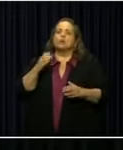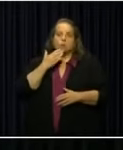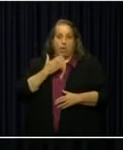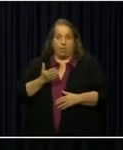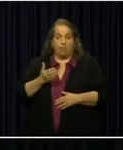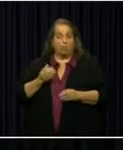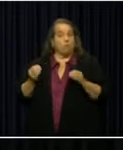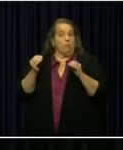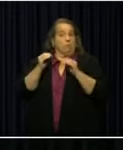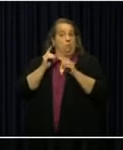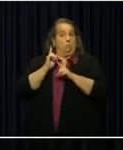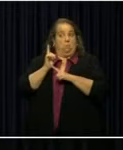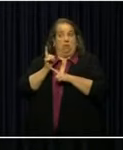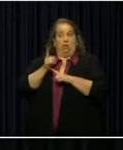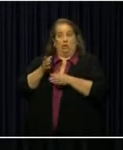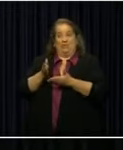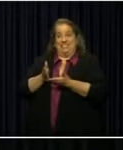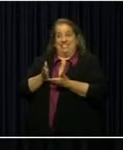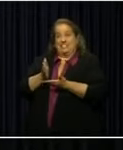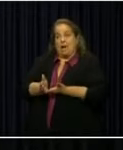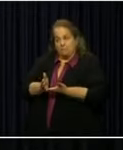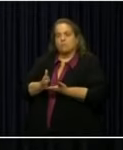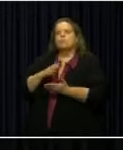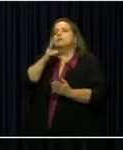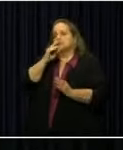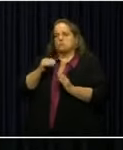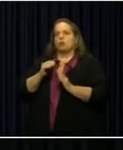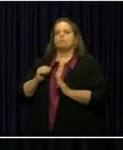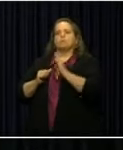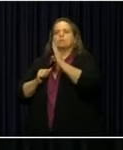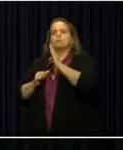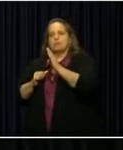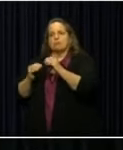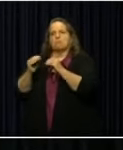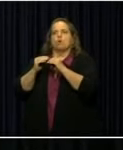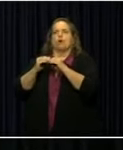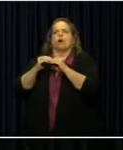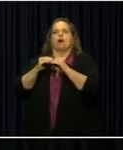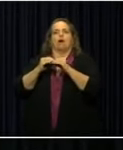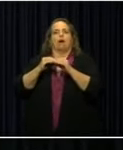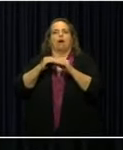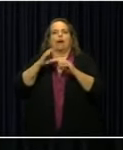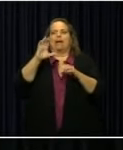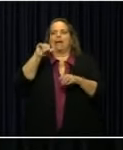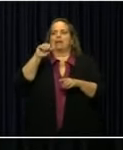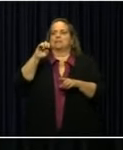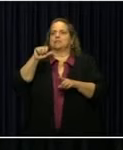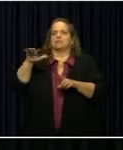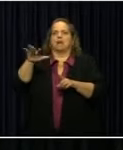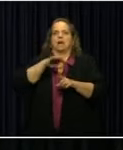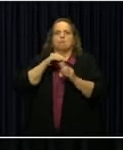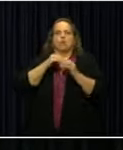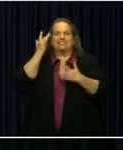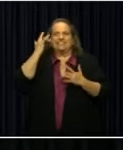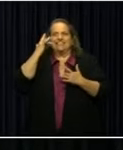NEED YOU TO BE AT HOME. THE MORE YOU STAY AT HOME, THE MORE PEOPLE THAT YOU PROTECT, THE FEWER DEATHS THAT WE SEE,